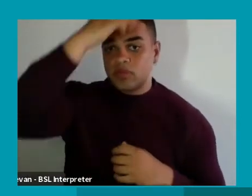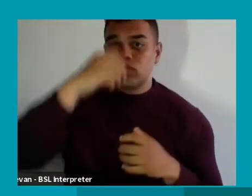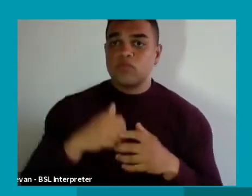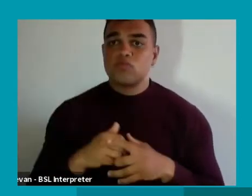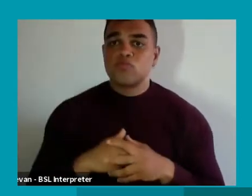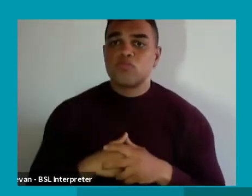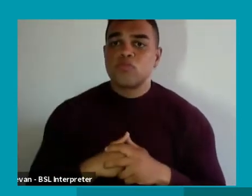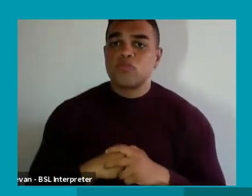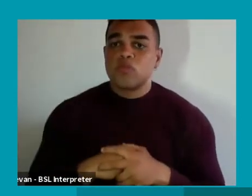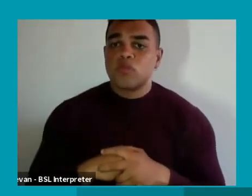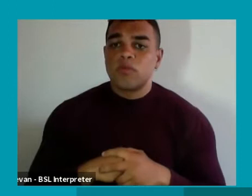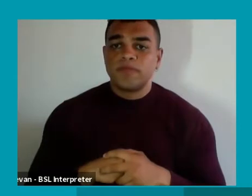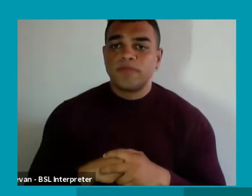So Toby next slide please.